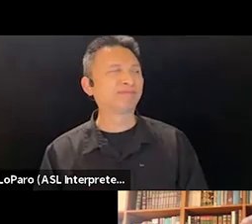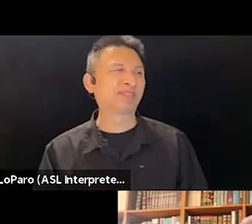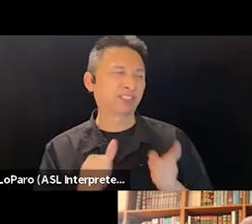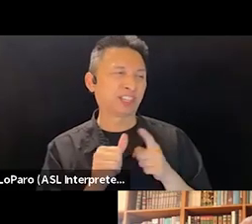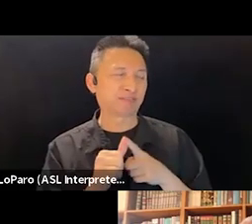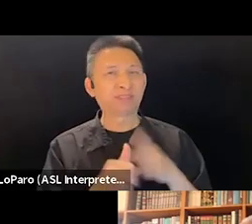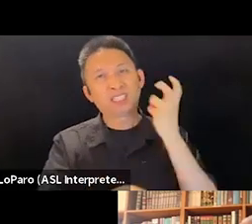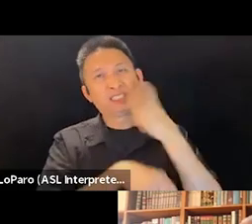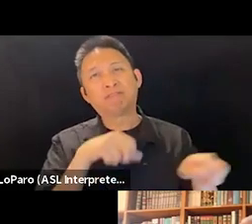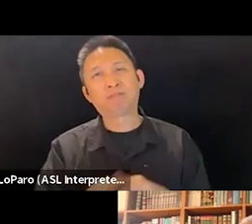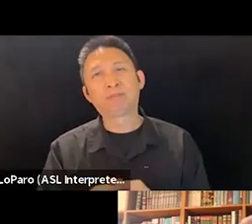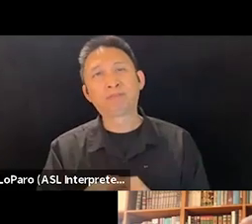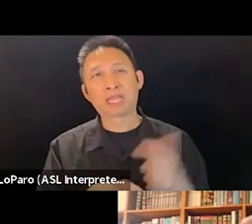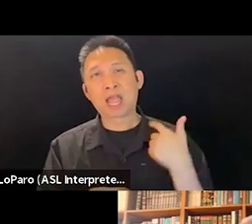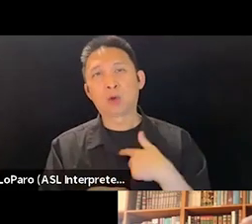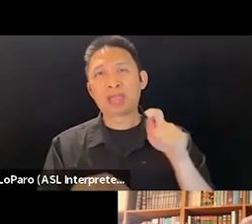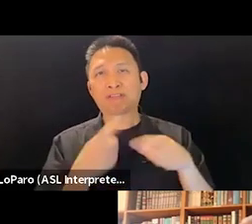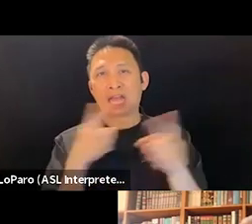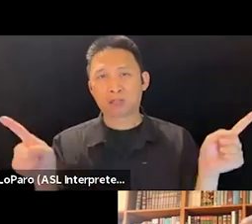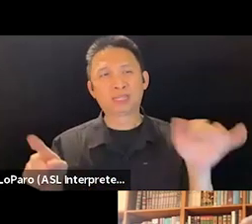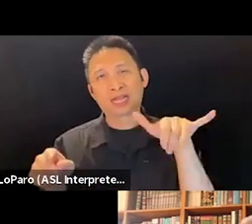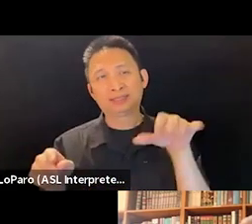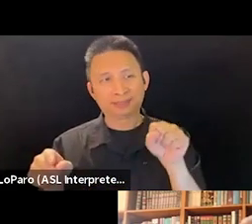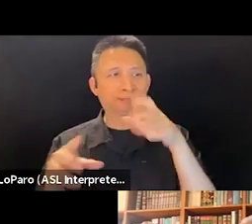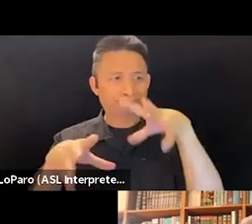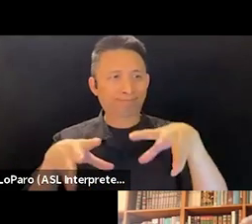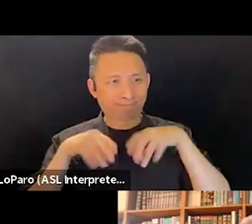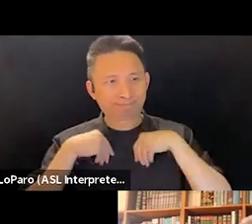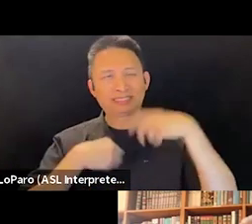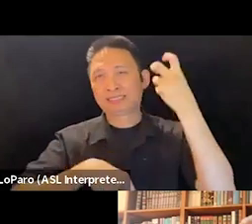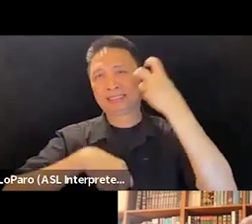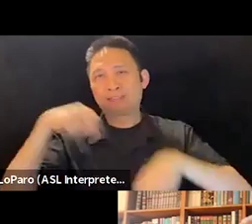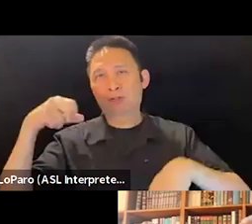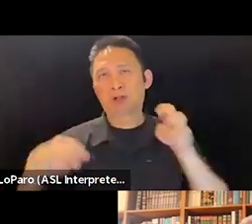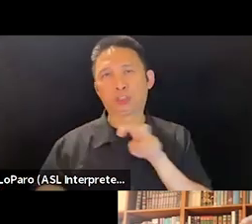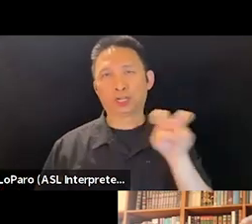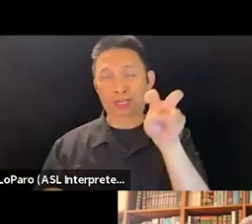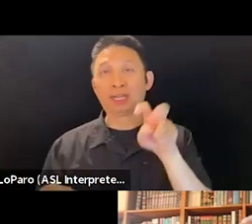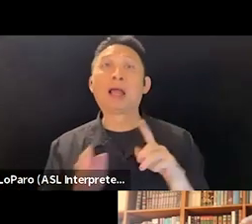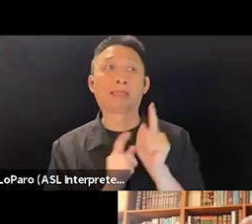that it's a difficult journey you go on. Because as soon as you take any money from anyone,